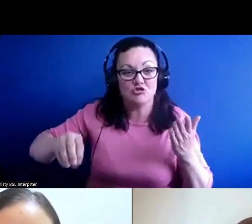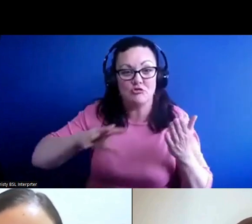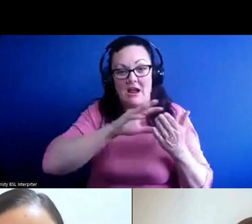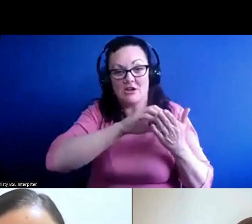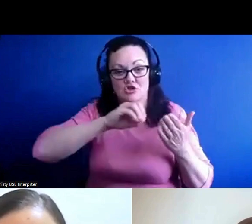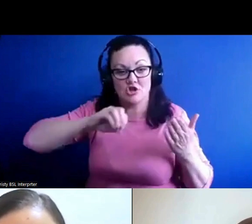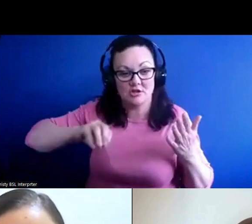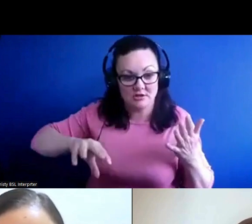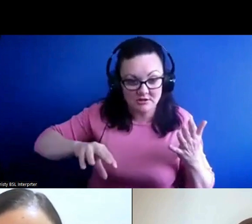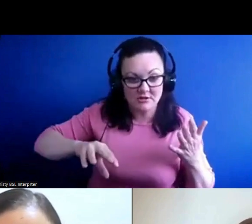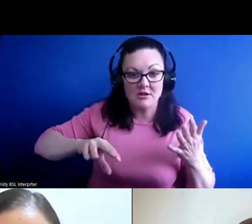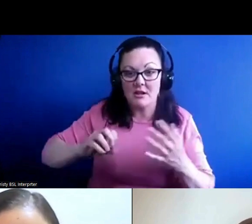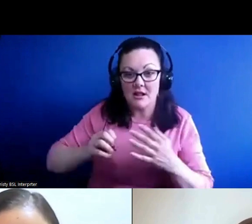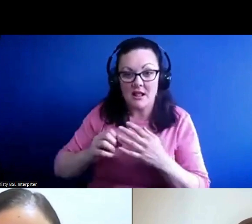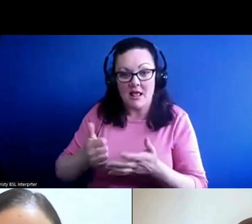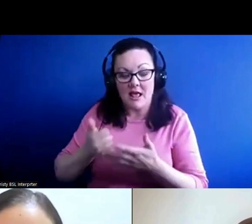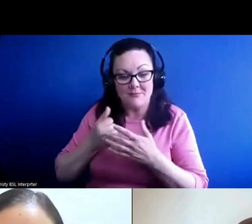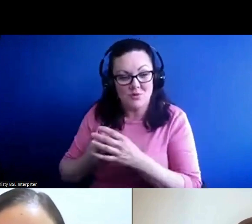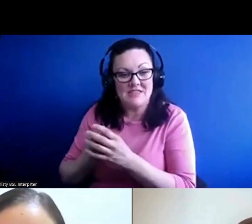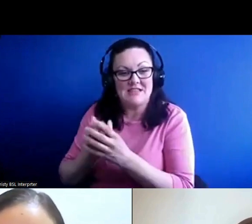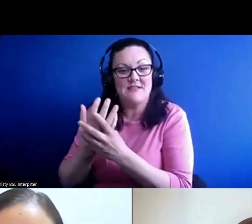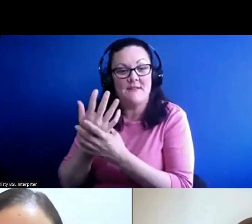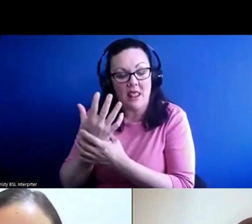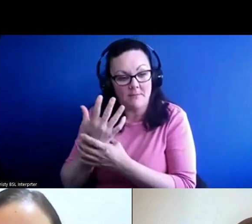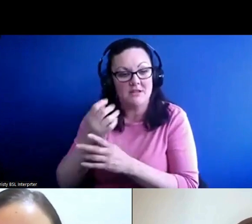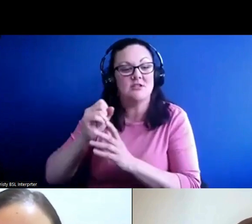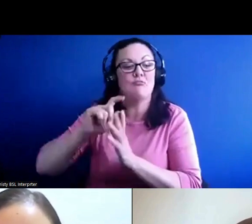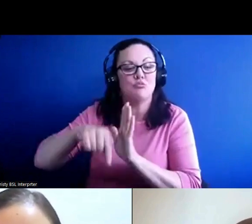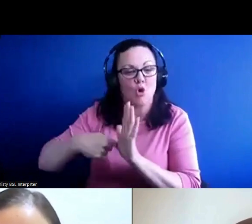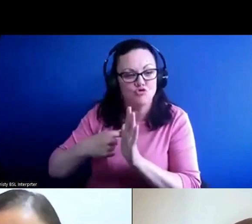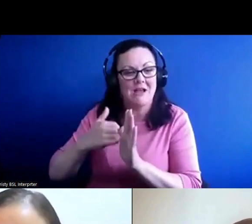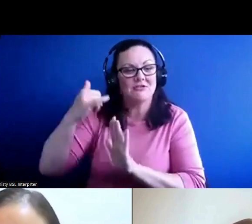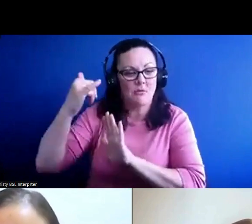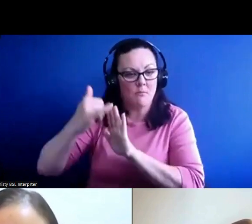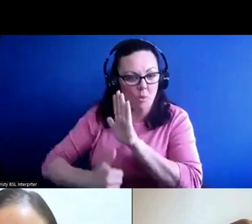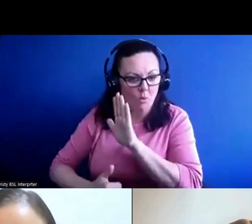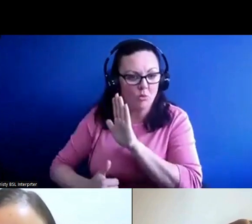development of the project report, those visuals and